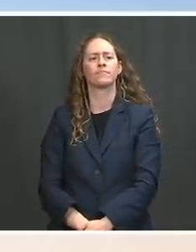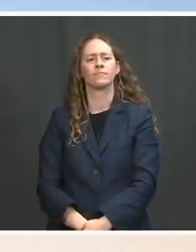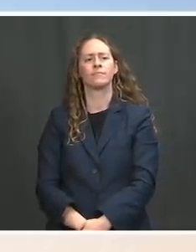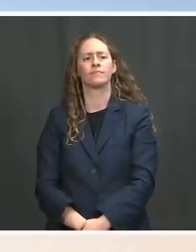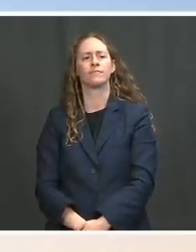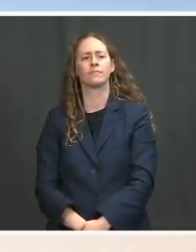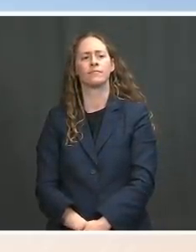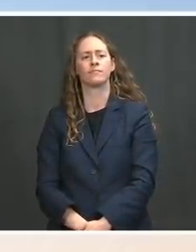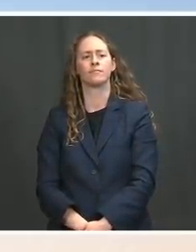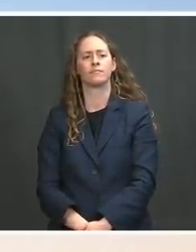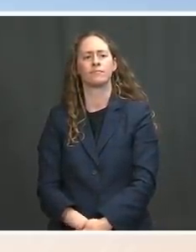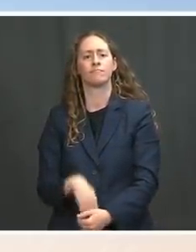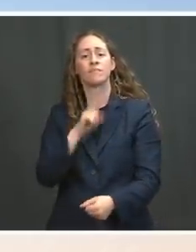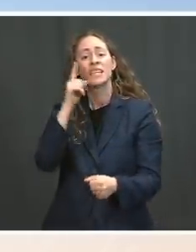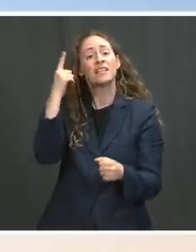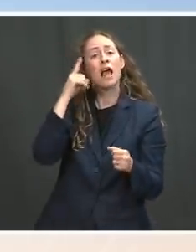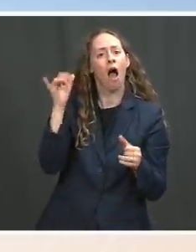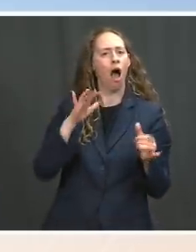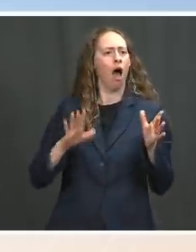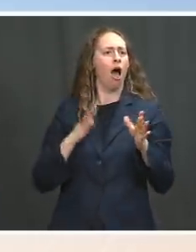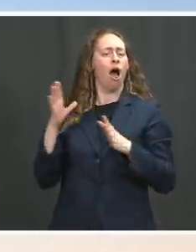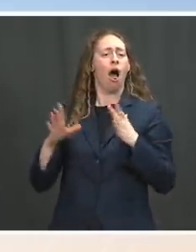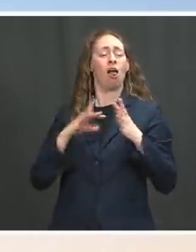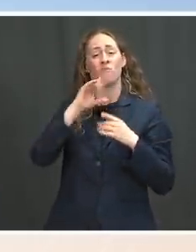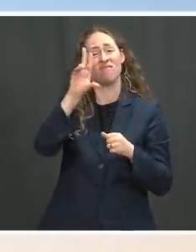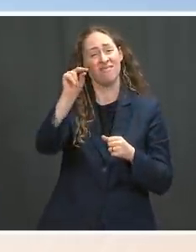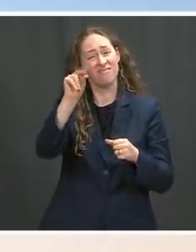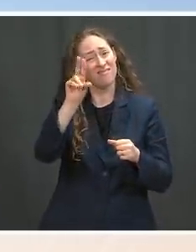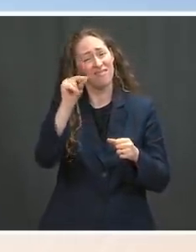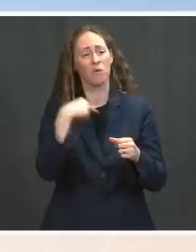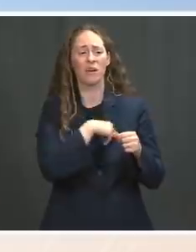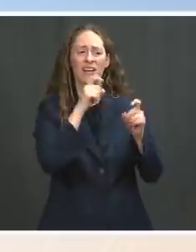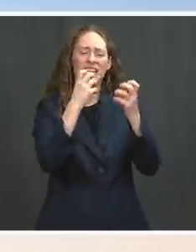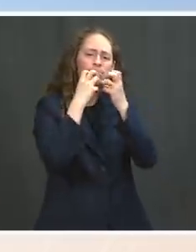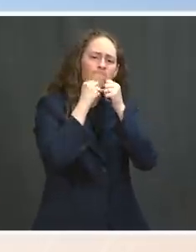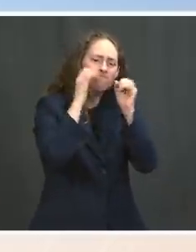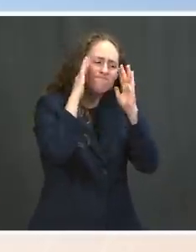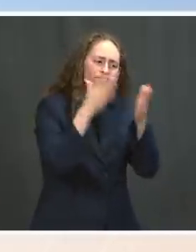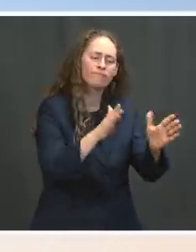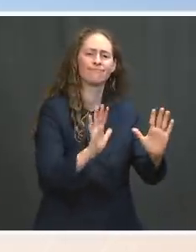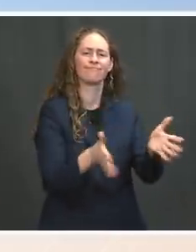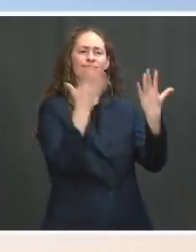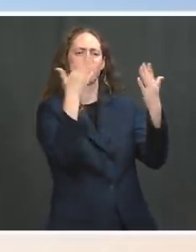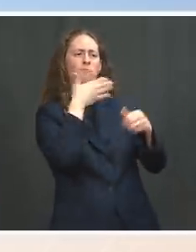our critical infrastructure and that includes infrastructure that is not owned and operated by the federal government.